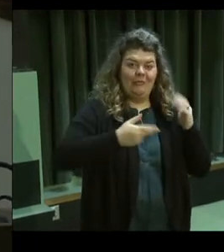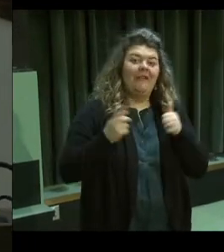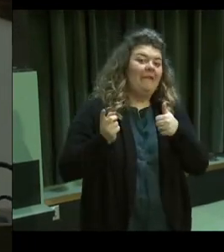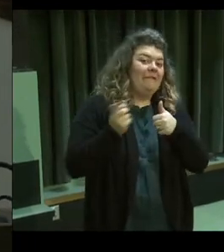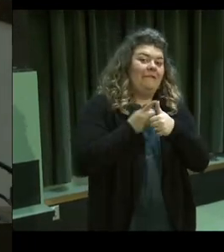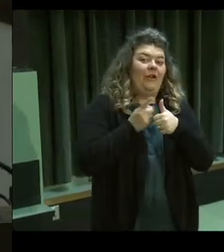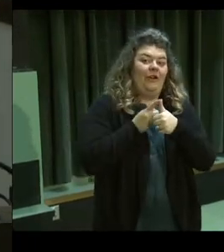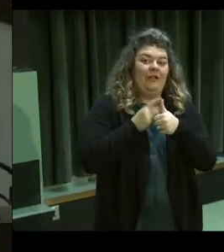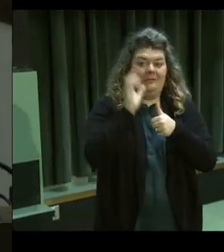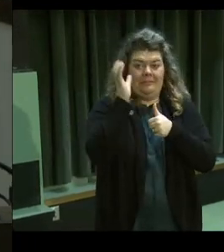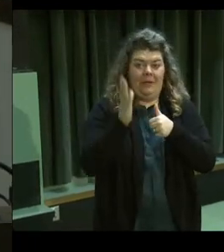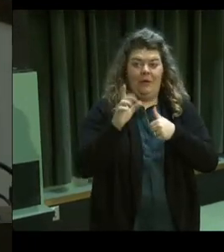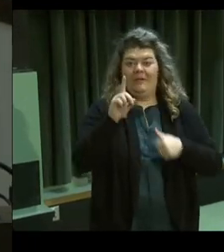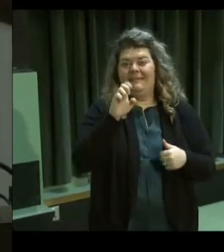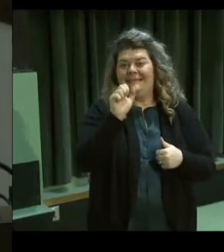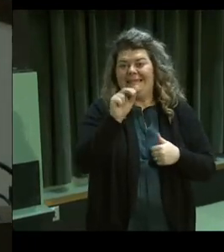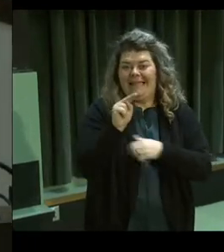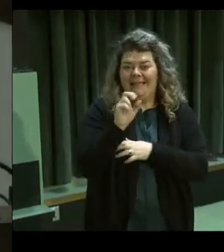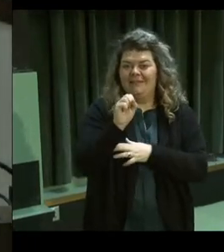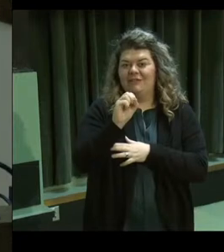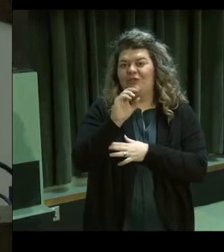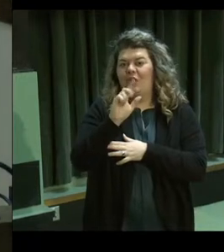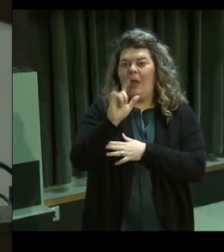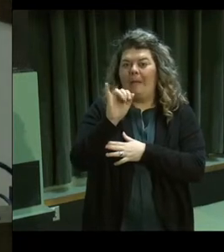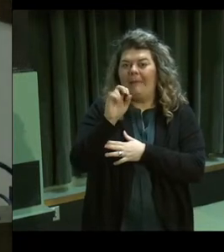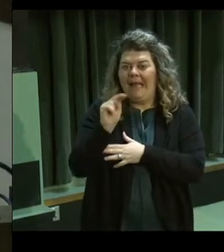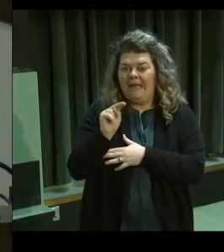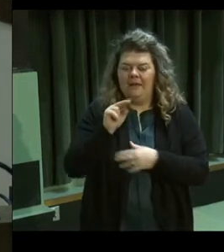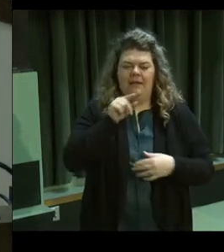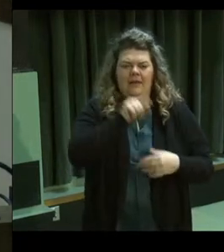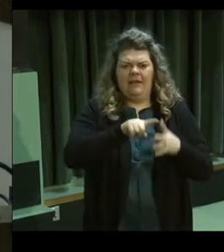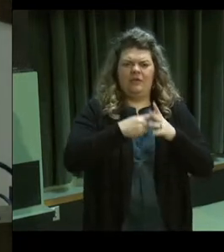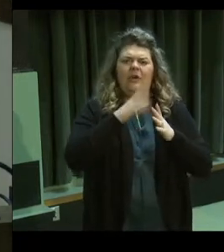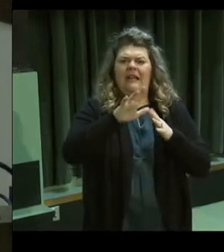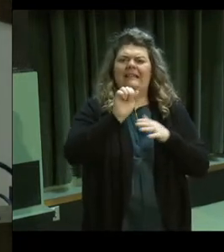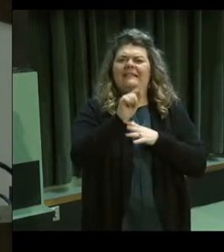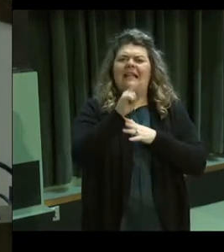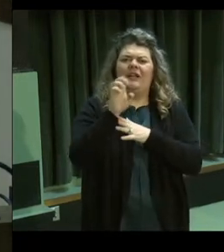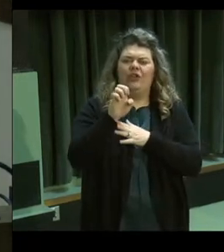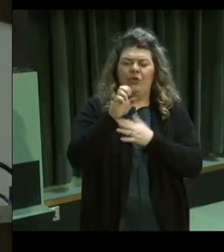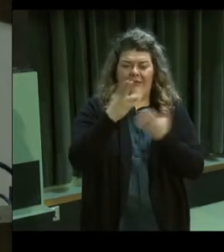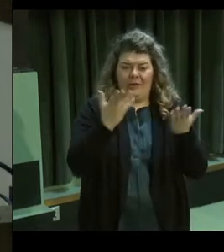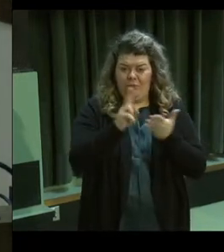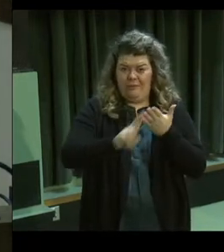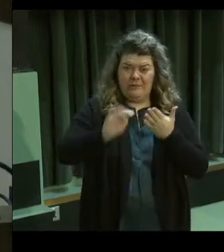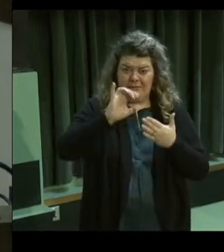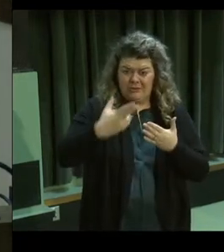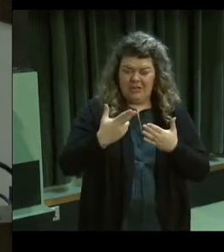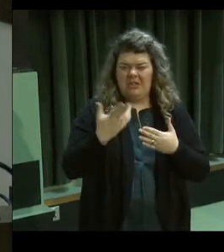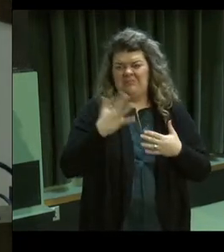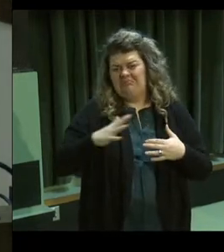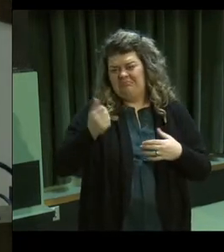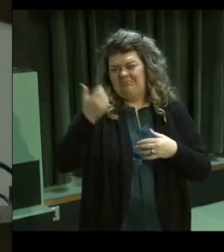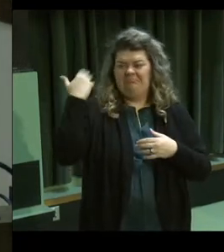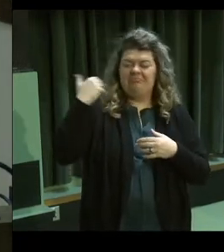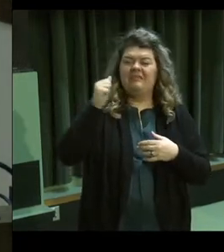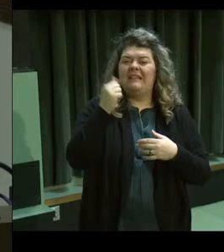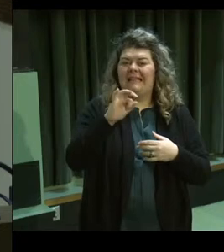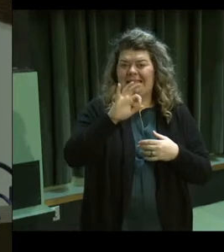first it'll be Dean Solomon. Dean Mike Solomon has started